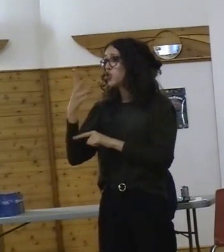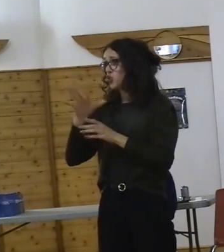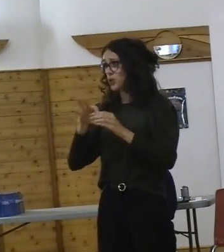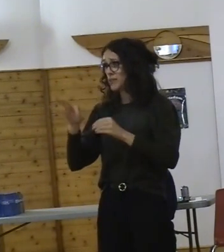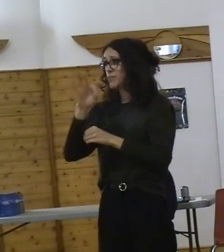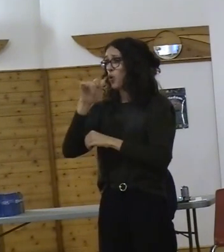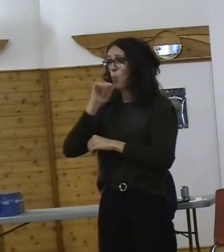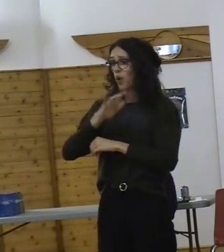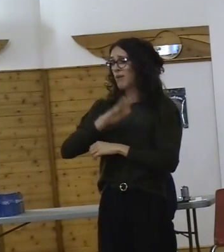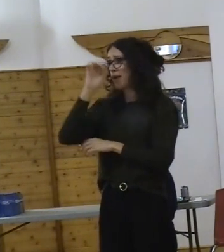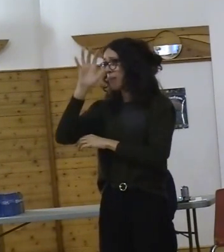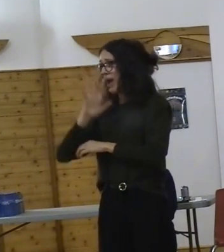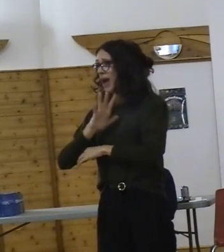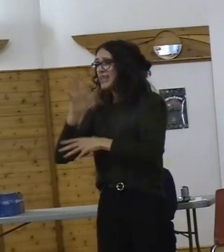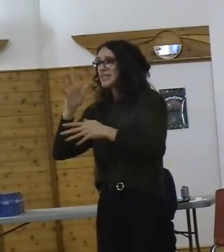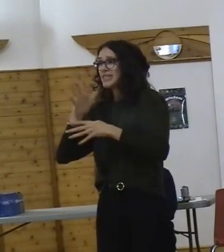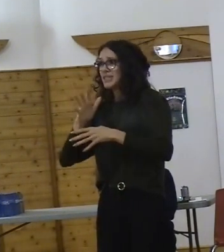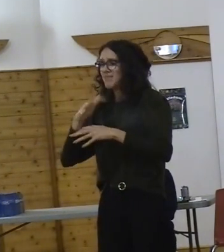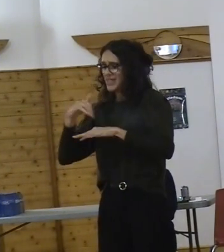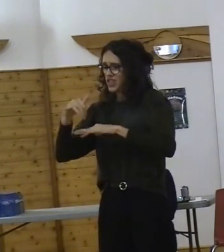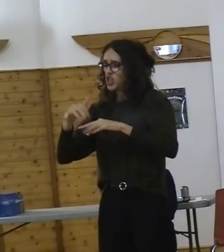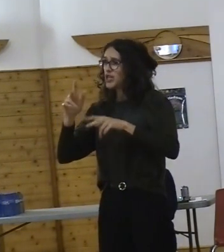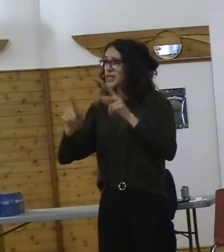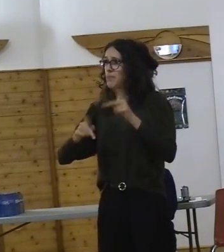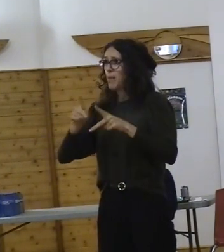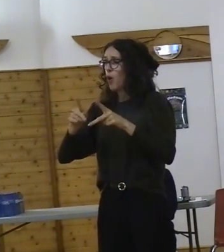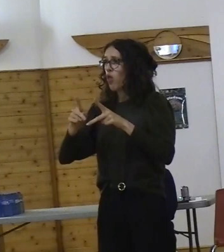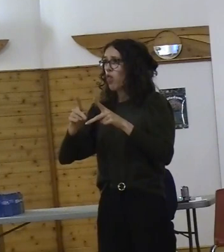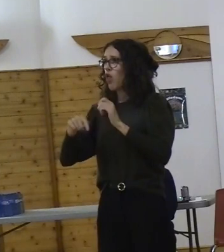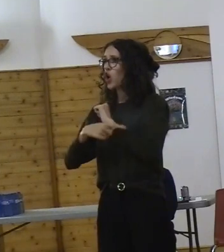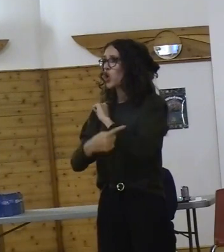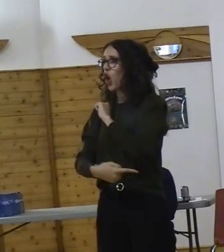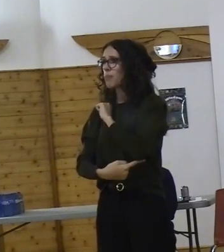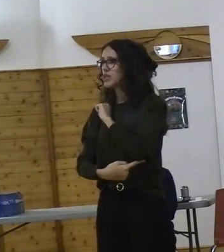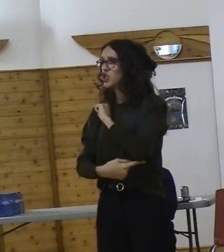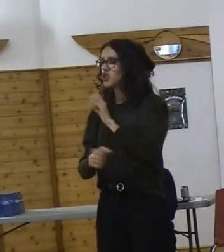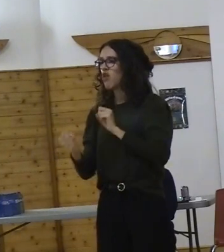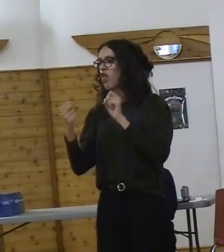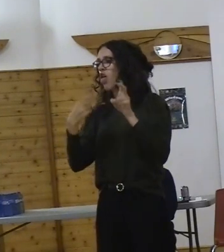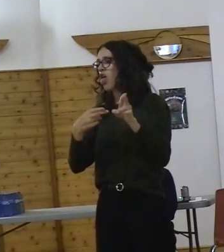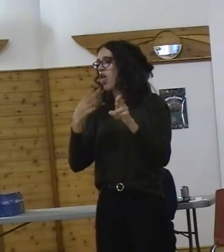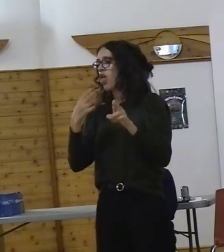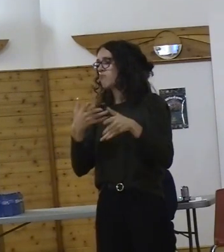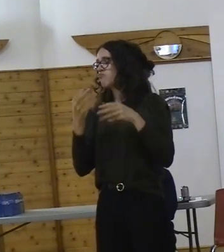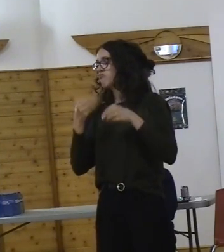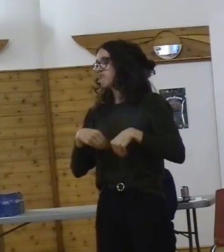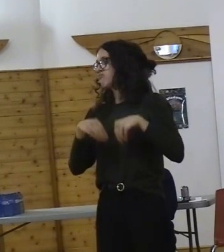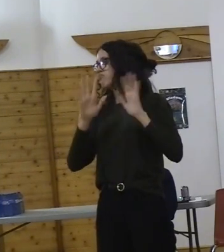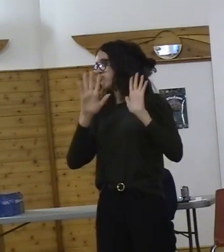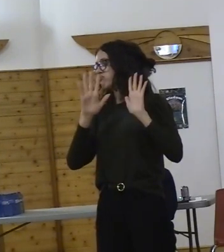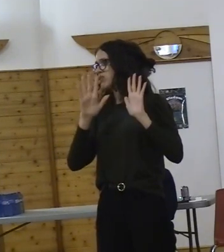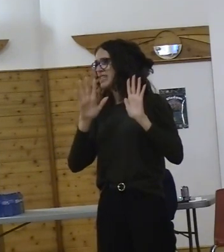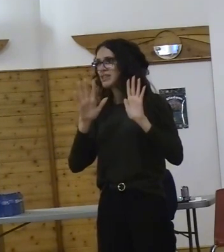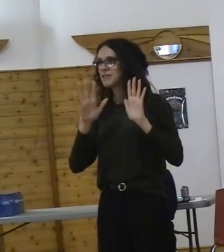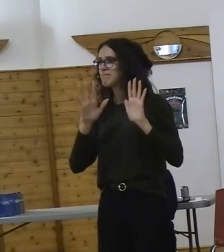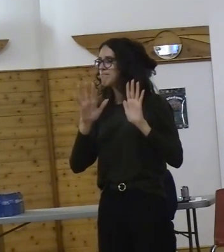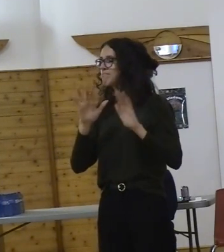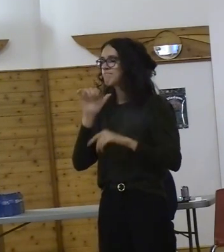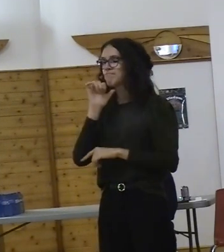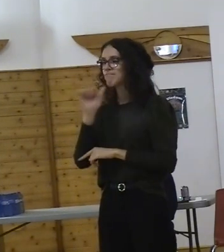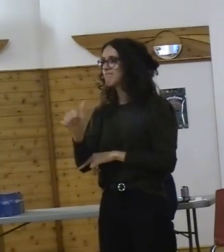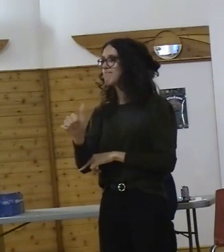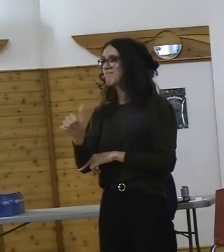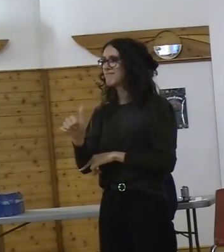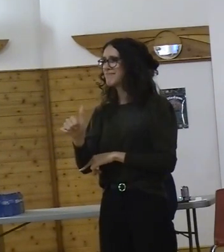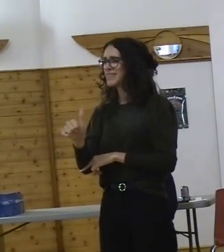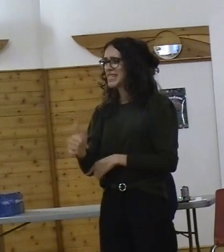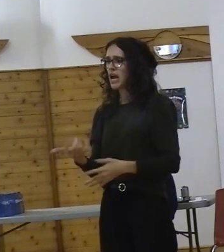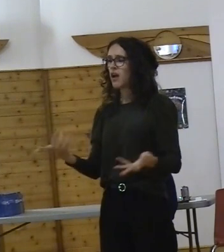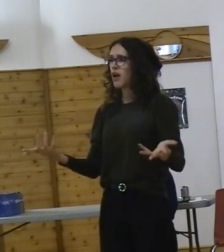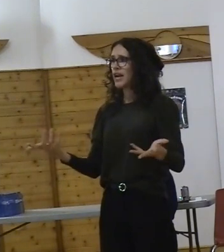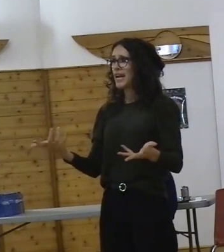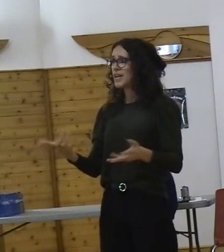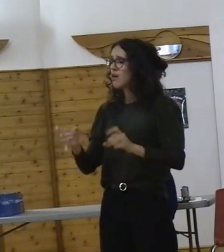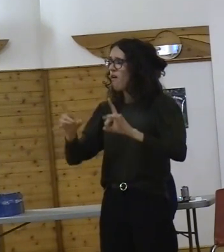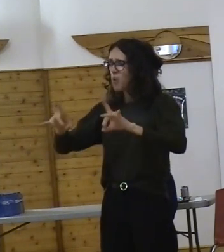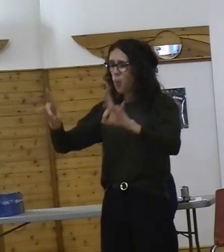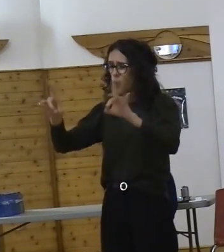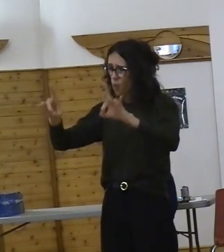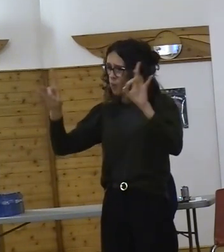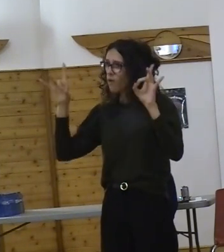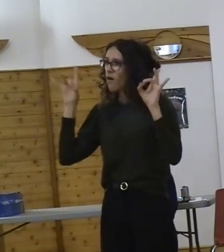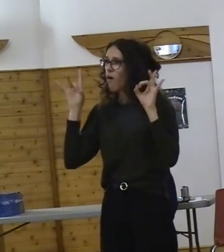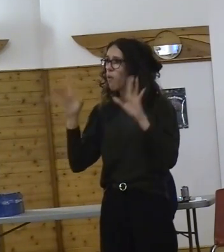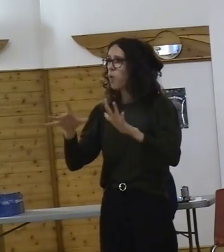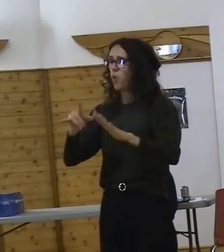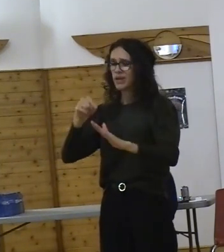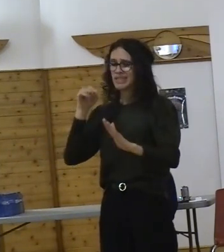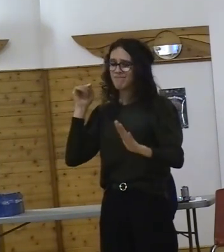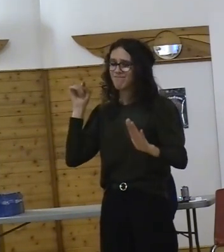Indigenous people are not garbage, nor are they trash, and the fact that I have to even say these words is unfathomable. This is a genocide.